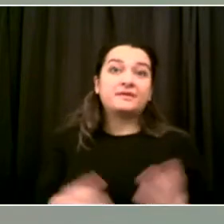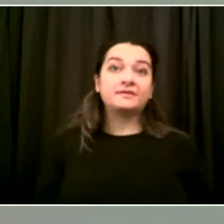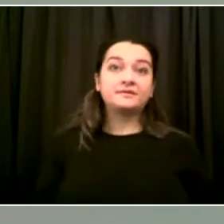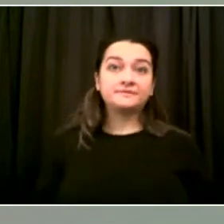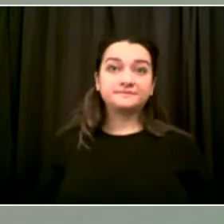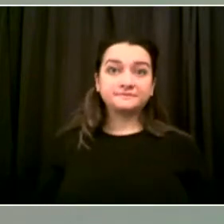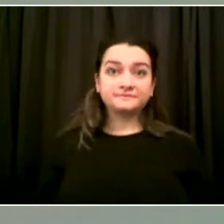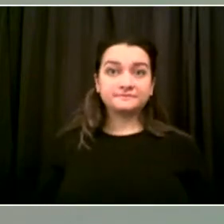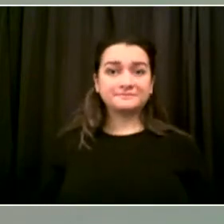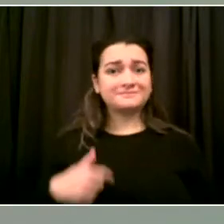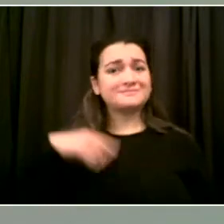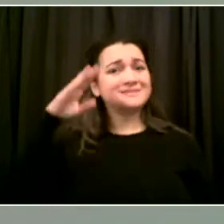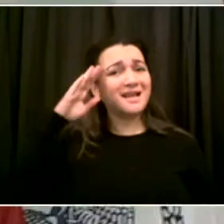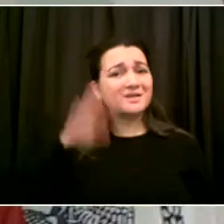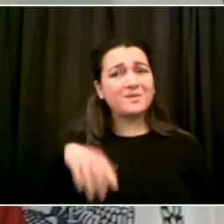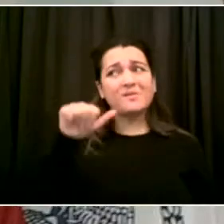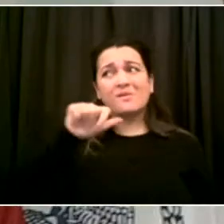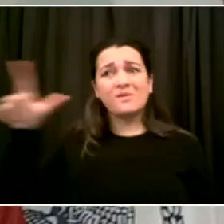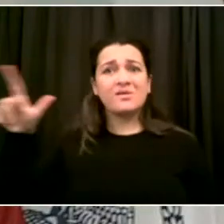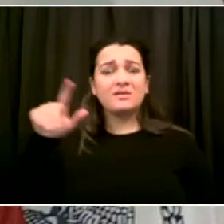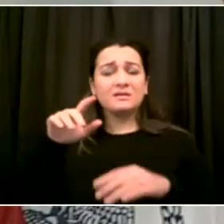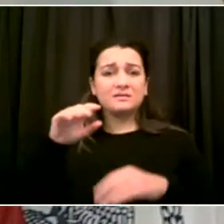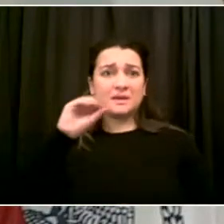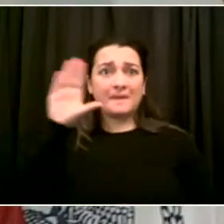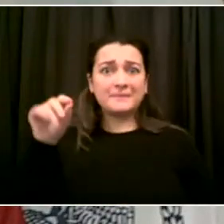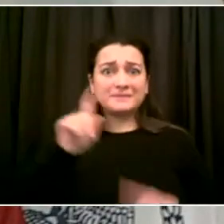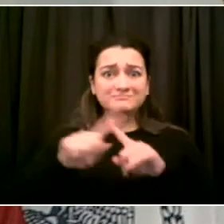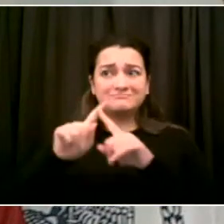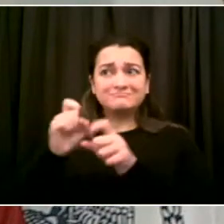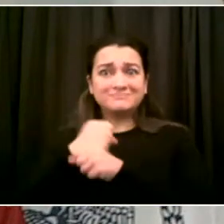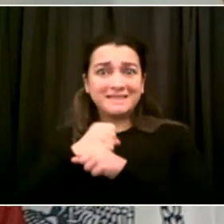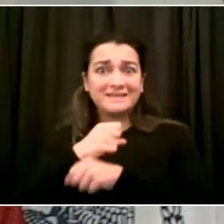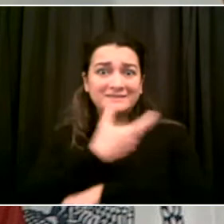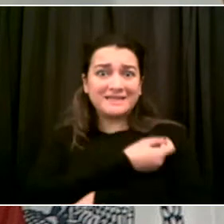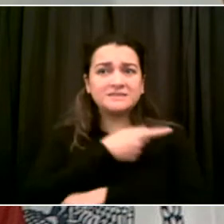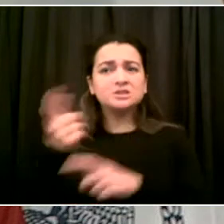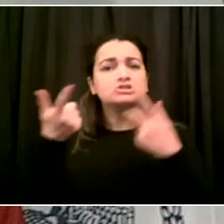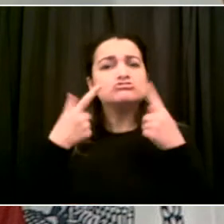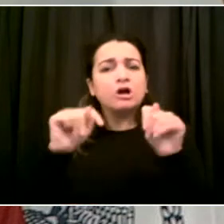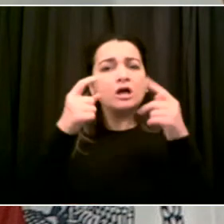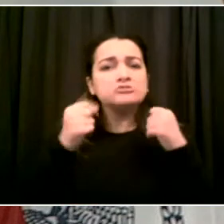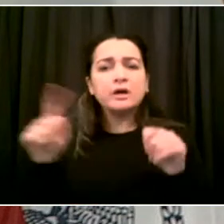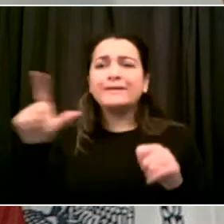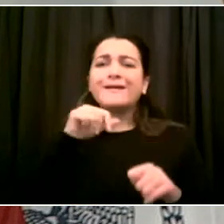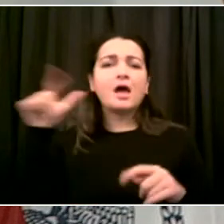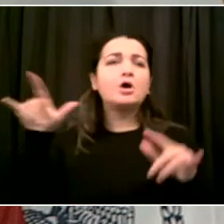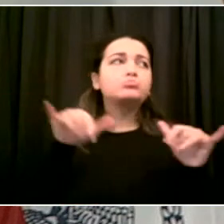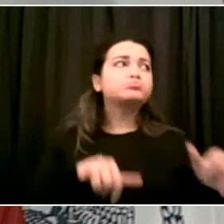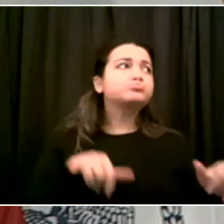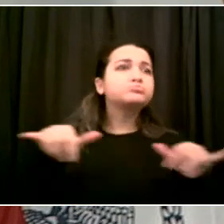TO PROOCDUING THIS. IT'S REALLY ABOUT THIS LAST MILE ALLOCATION